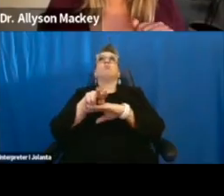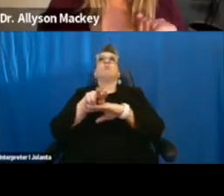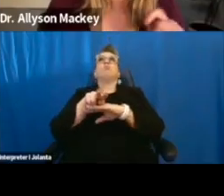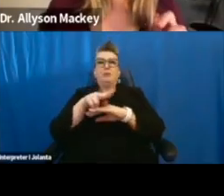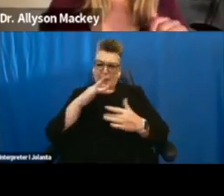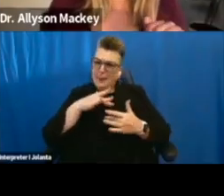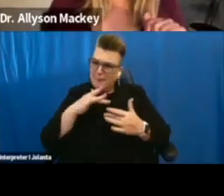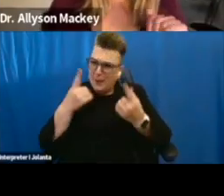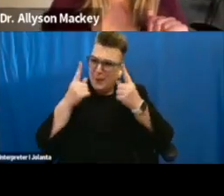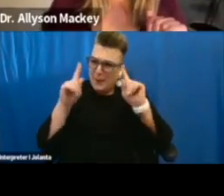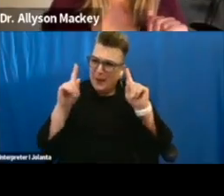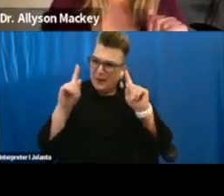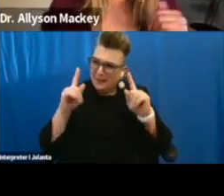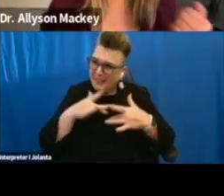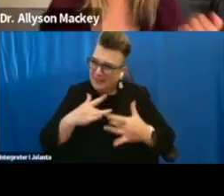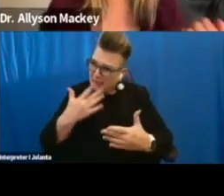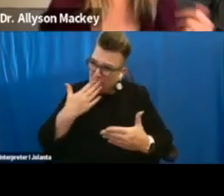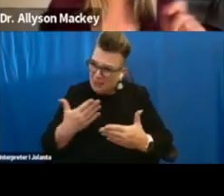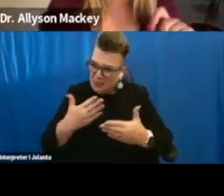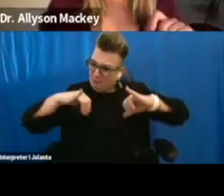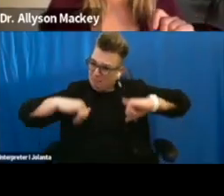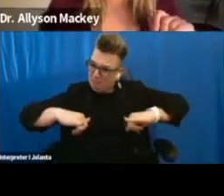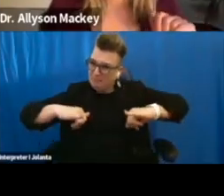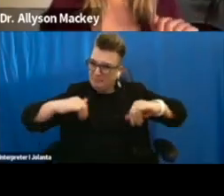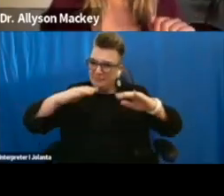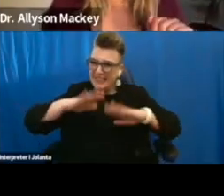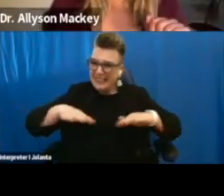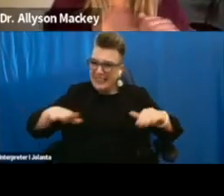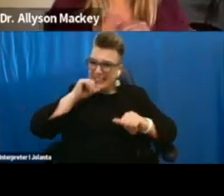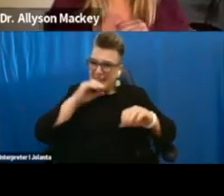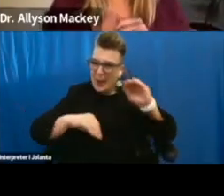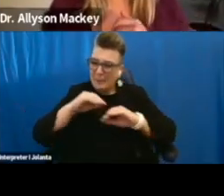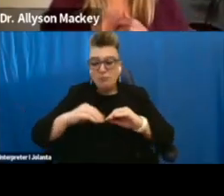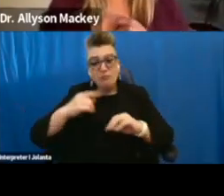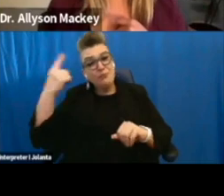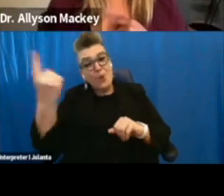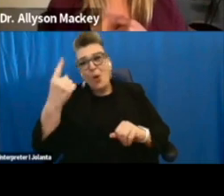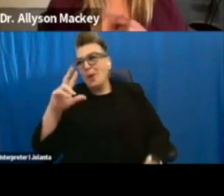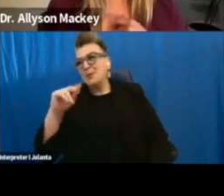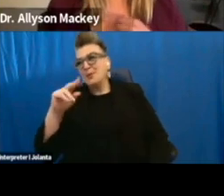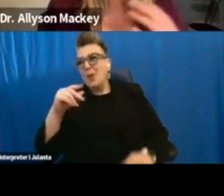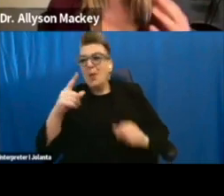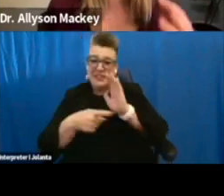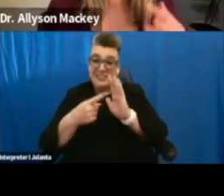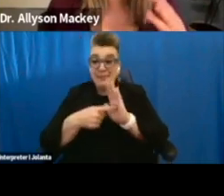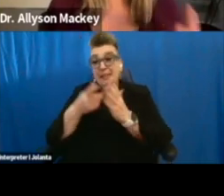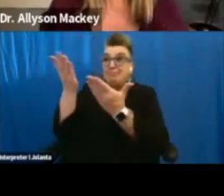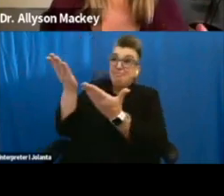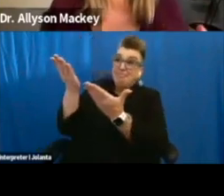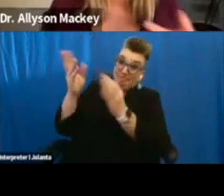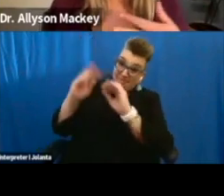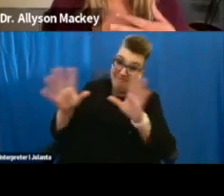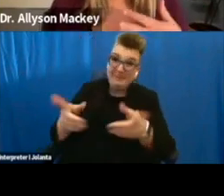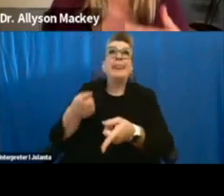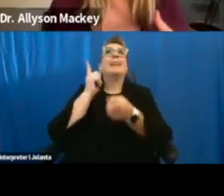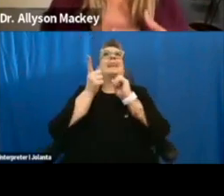can get good data from young kids but I will say not always um so an ongoing challenge is